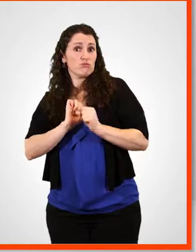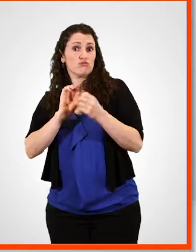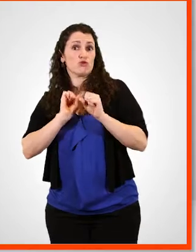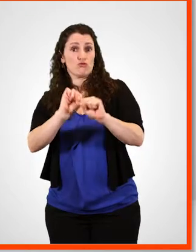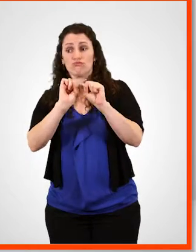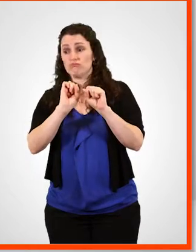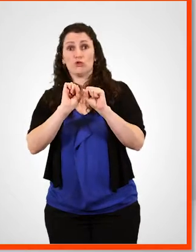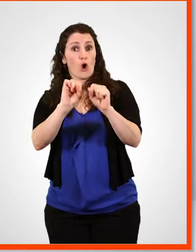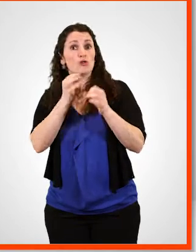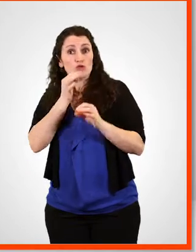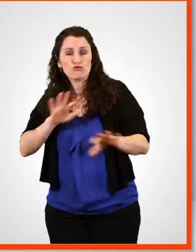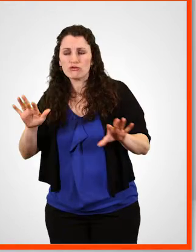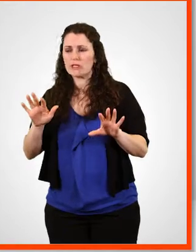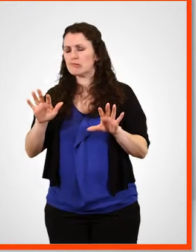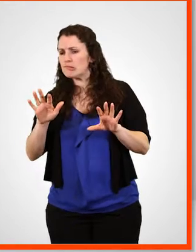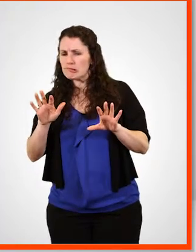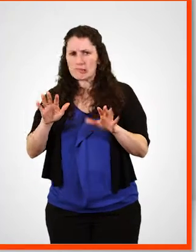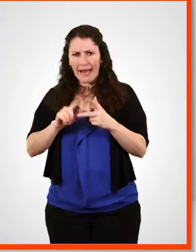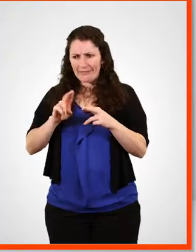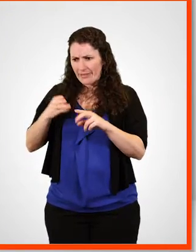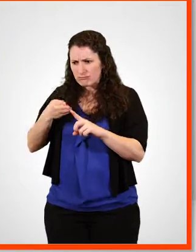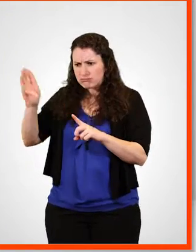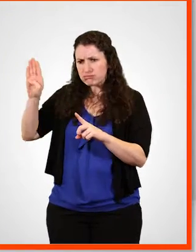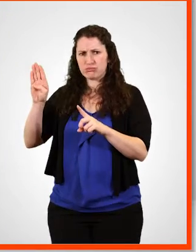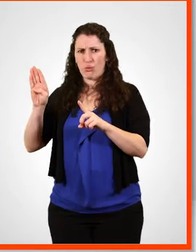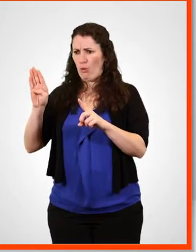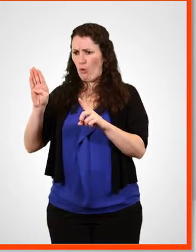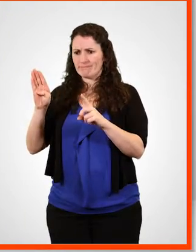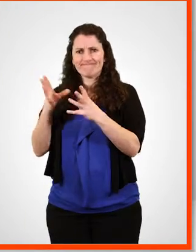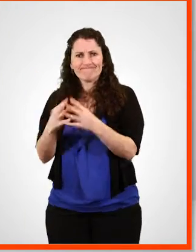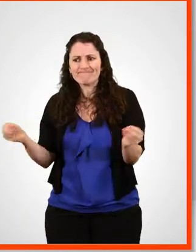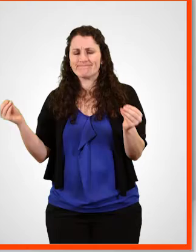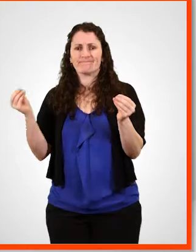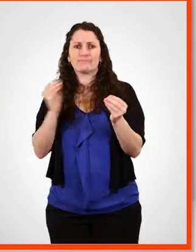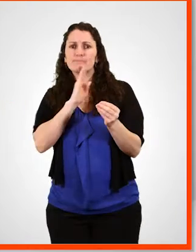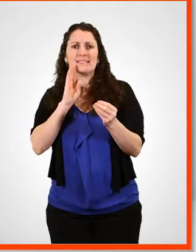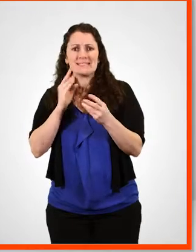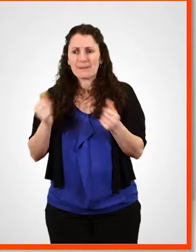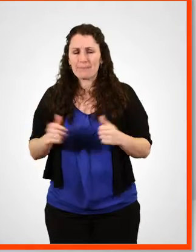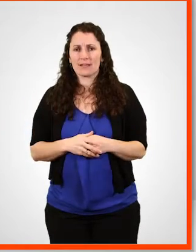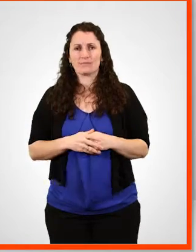"Gosh, most kids between age 4 and 6 are doing these things, my child isn't there yet",